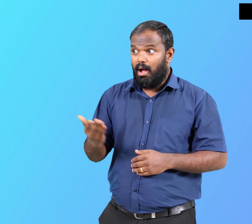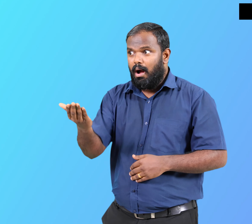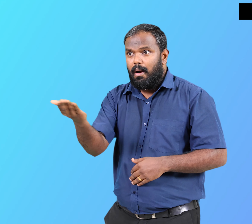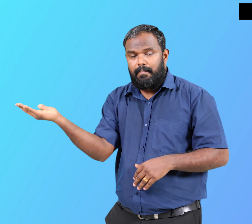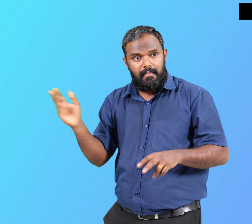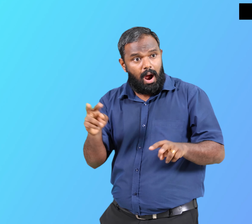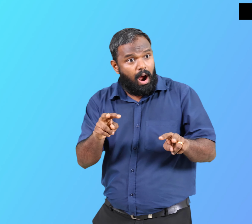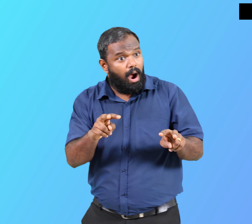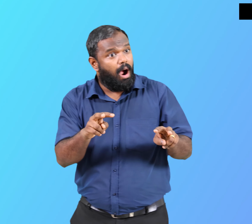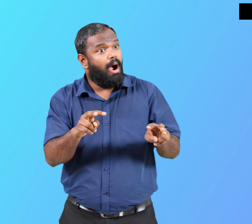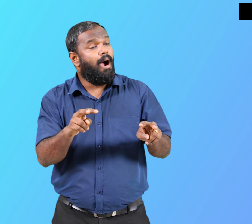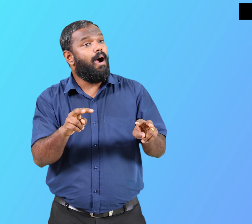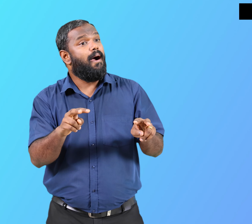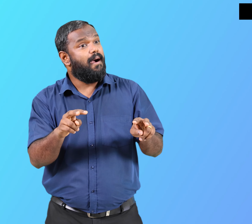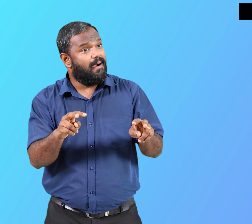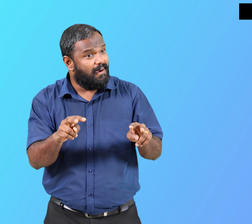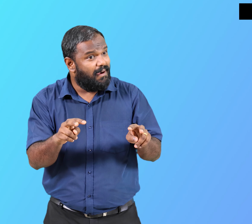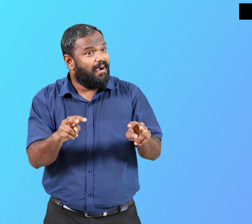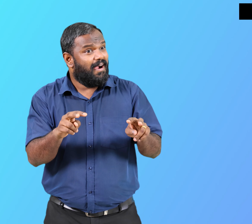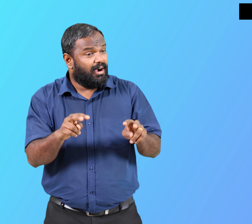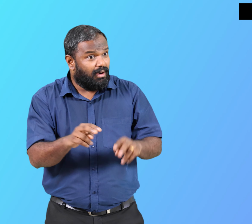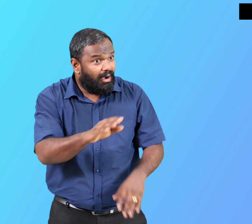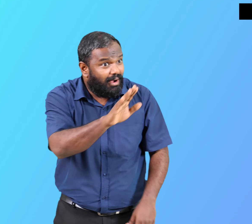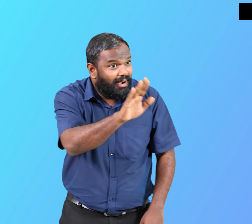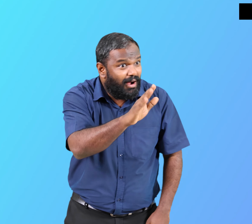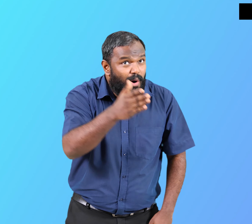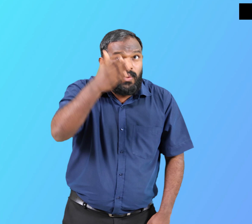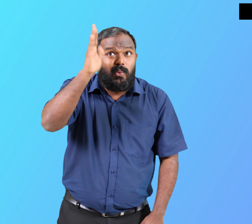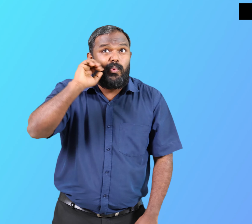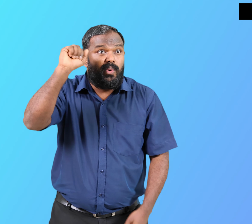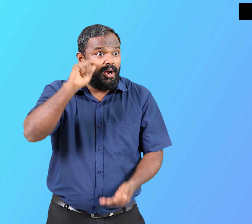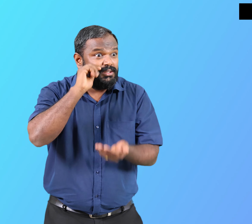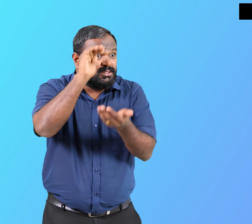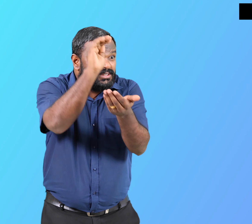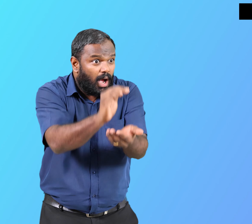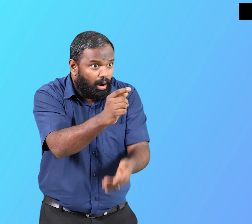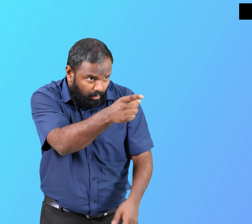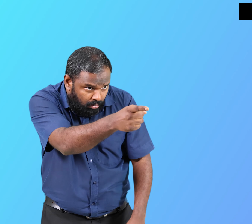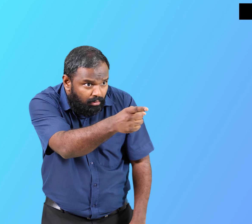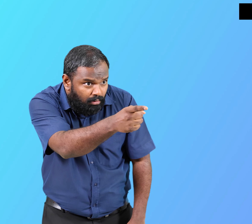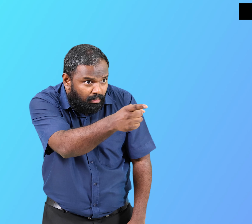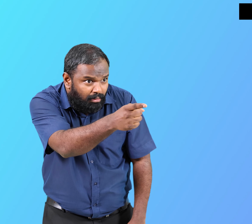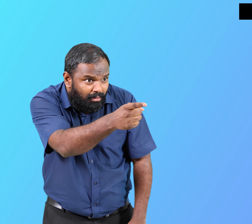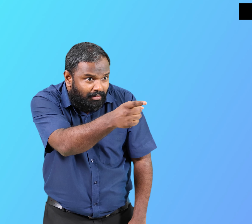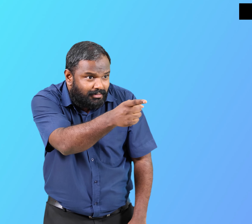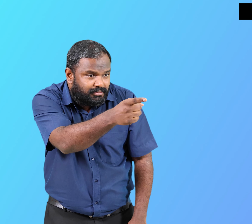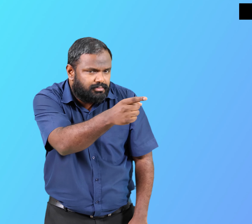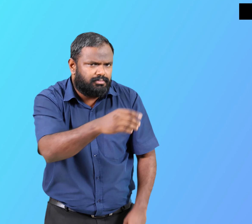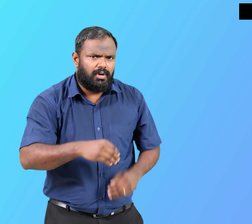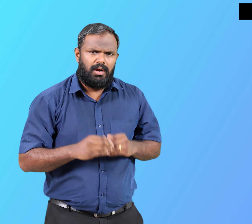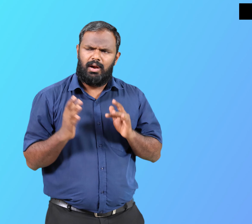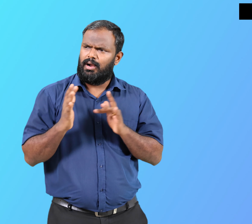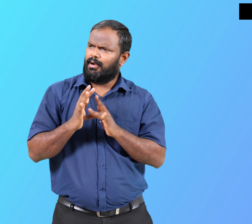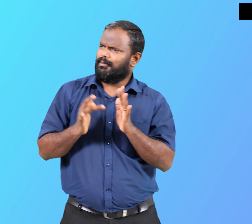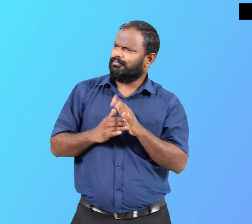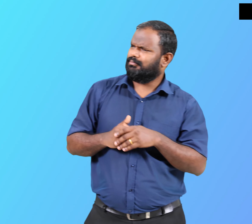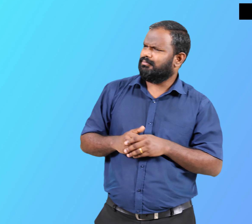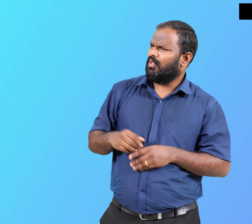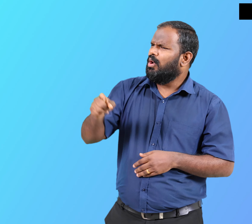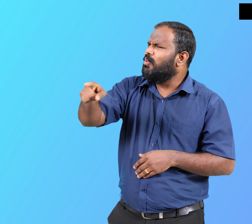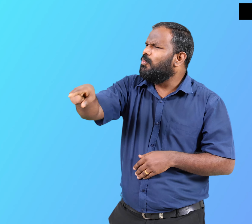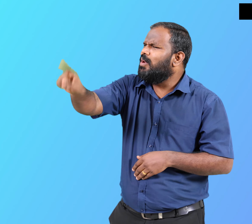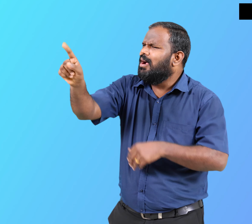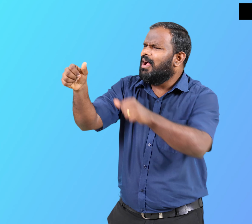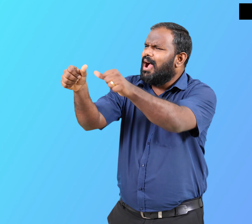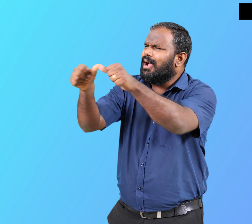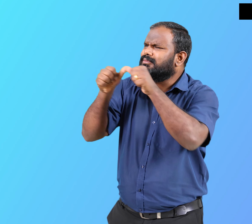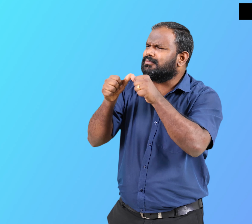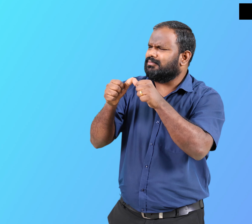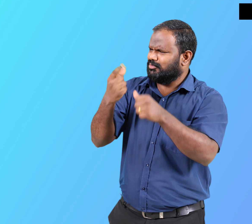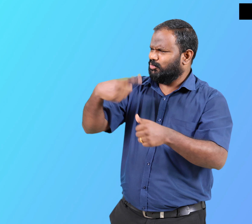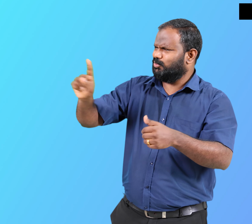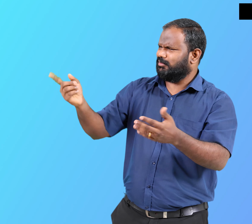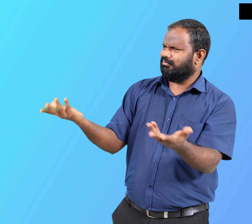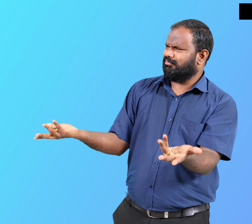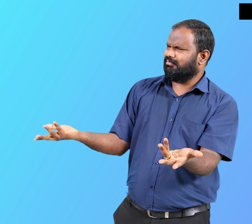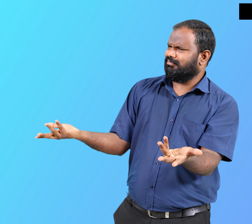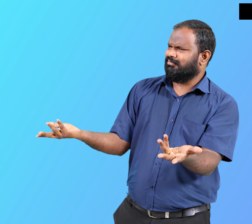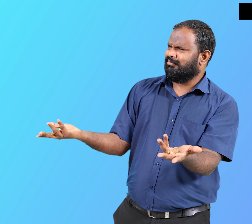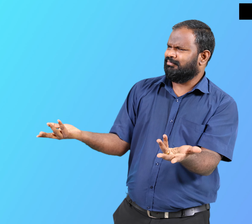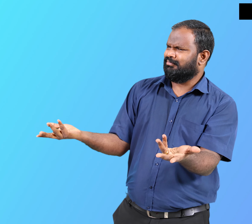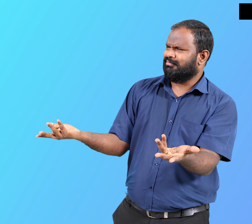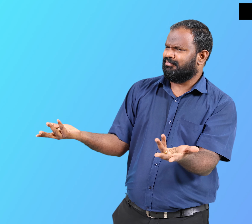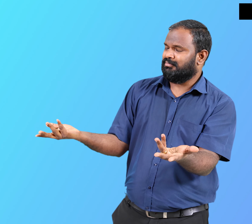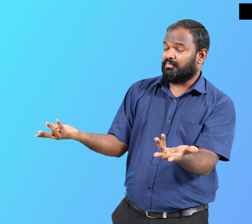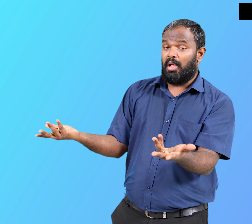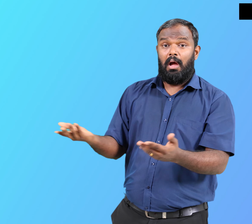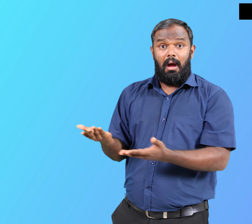They all said, “Then are you the Son of God?” Jesus said to them, “You are right in saying that I am.”